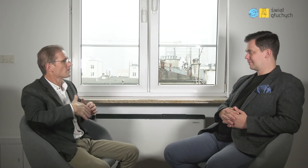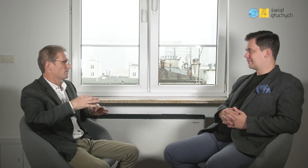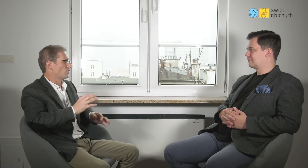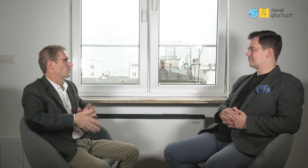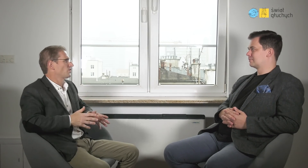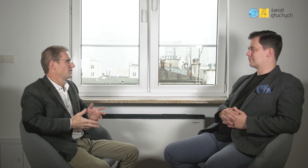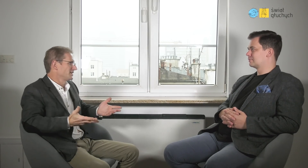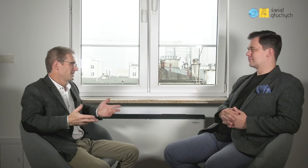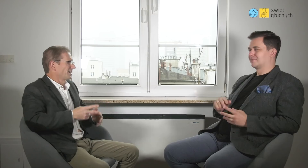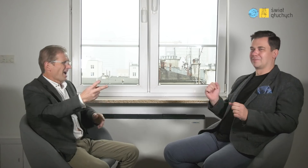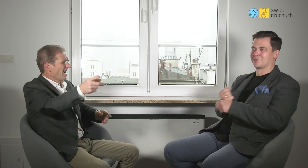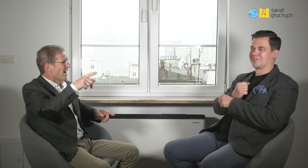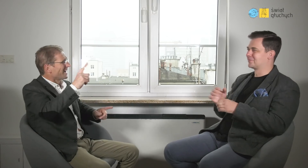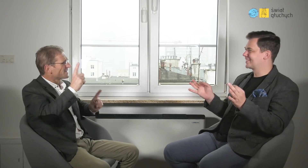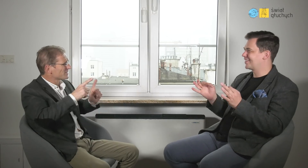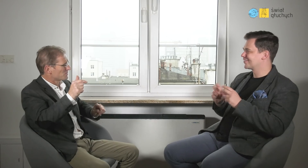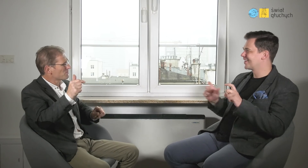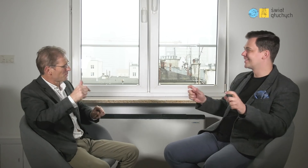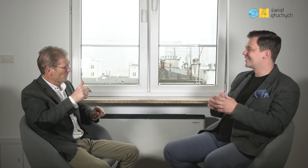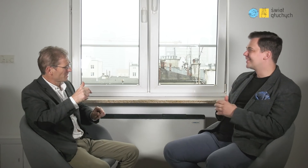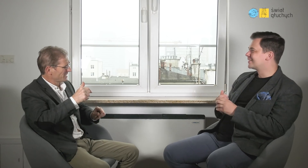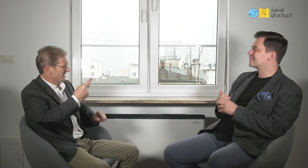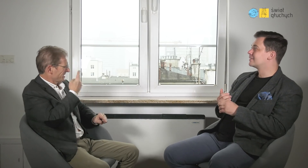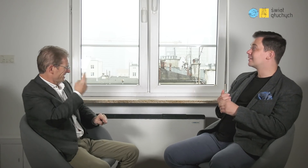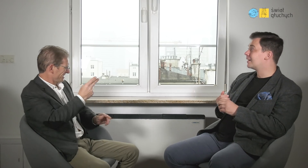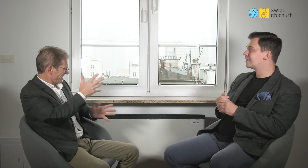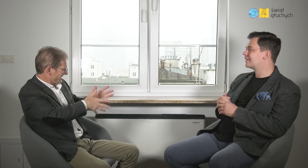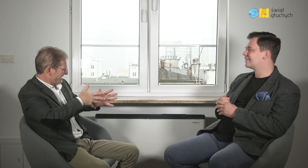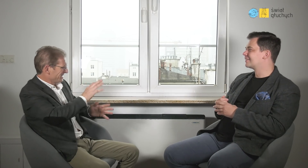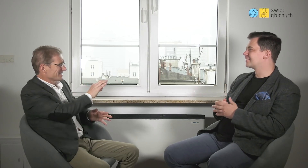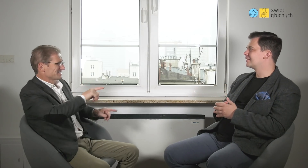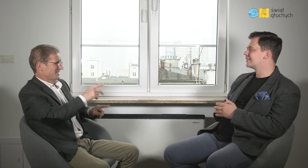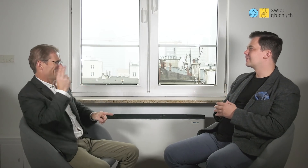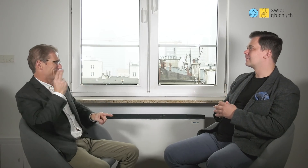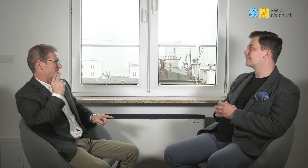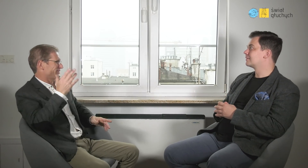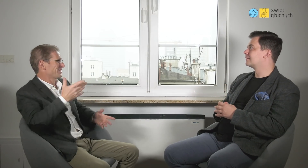We could only sign after school. Impossible, terrible times. When a teacher saw a student who flinched he should respect that this is his language.